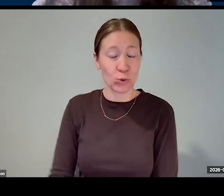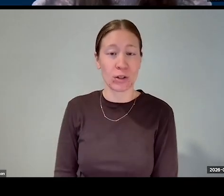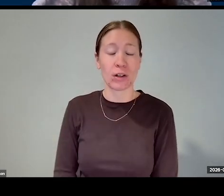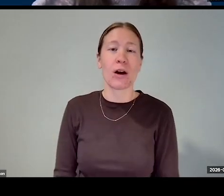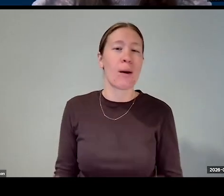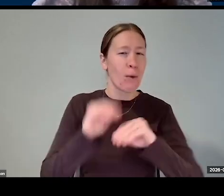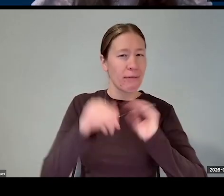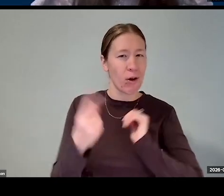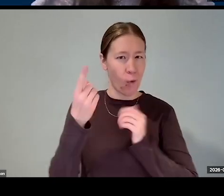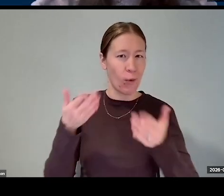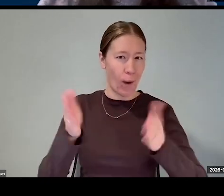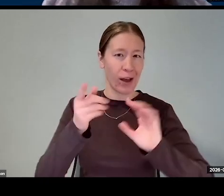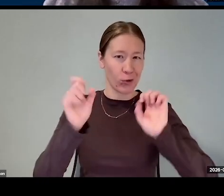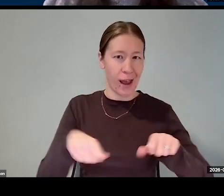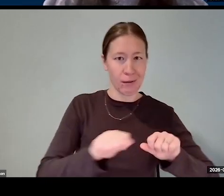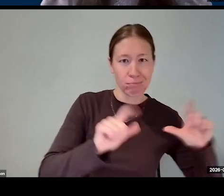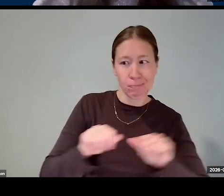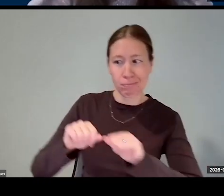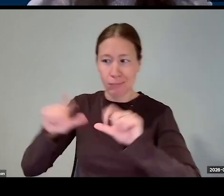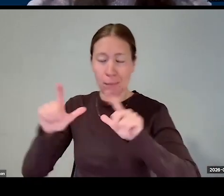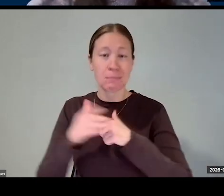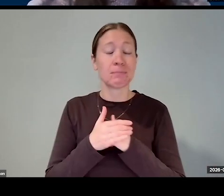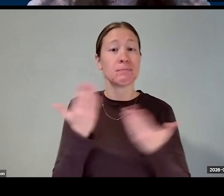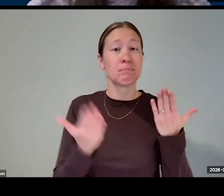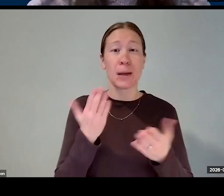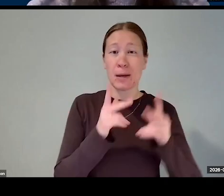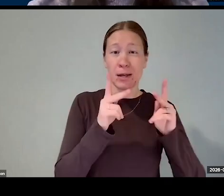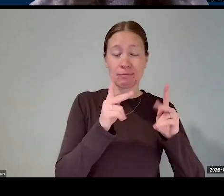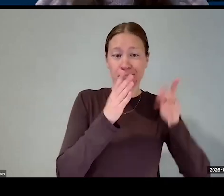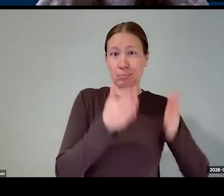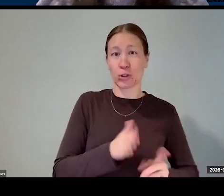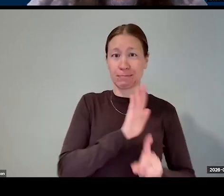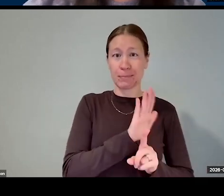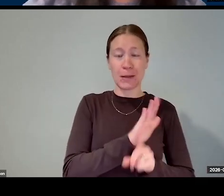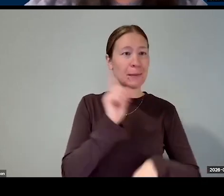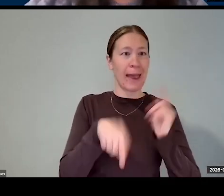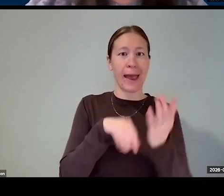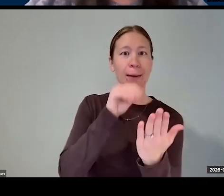to access it in case anyone cannot scan the QR code in real time.